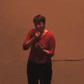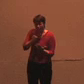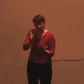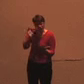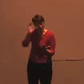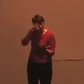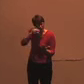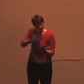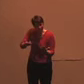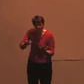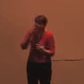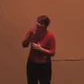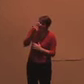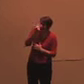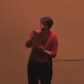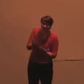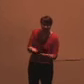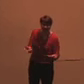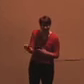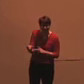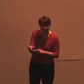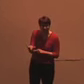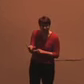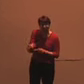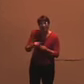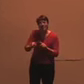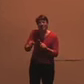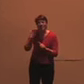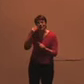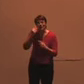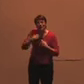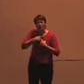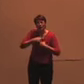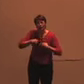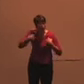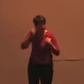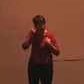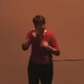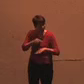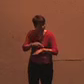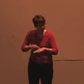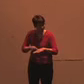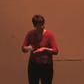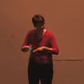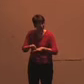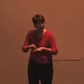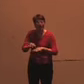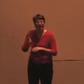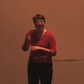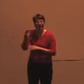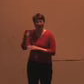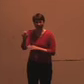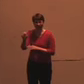funny things. But the head jury was Toyo Ito, and he selected this idea.